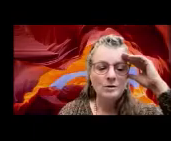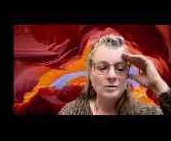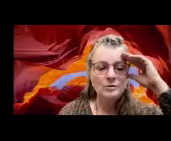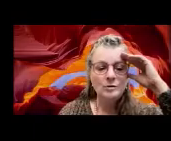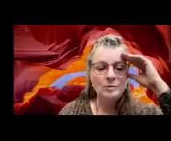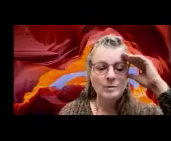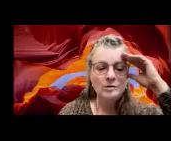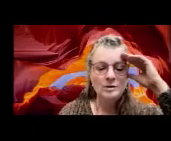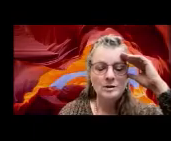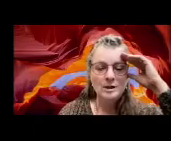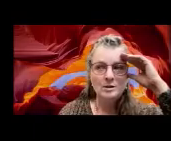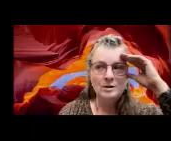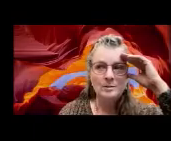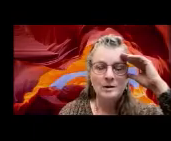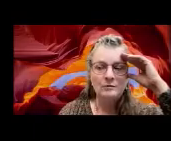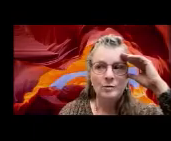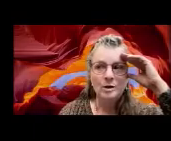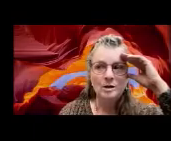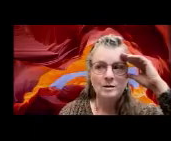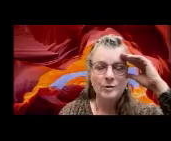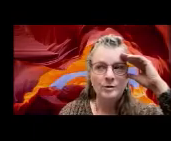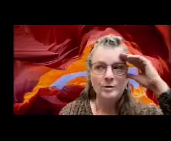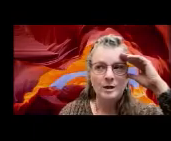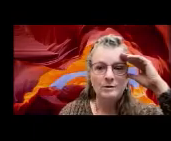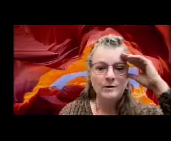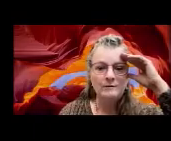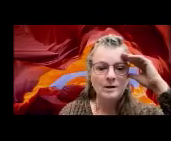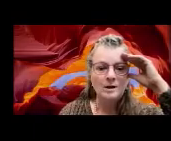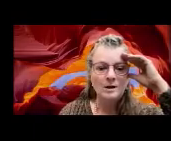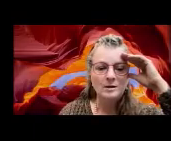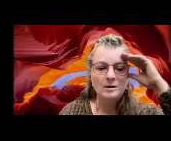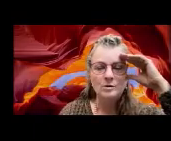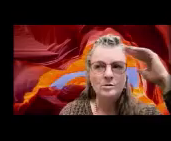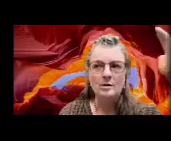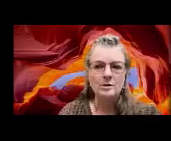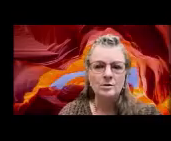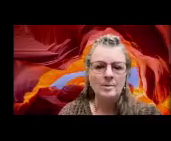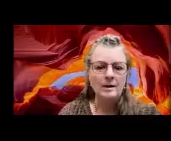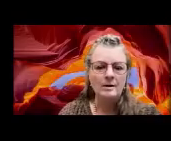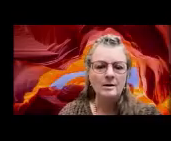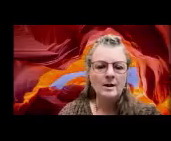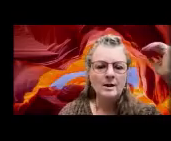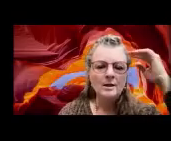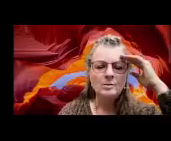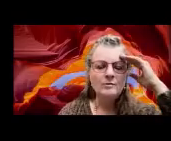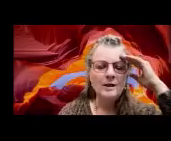girls group, we used to schedule them at four, 430, or five o'clock, and the girls would always drop out. So we finally